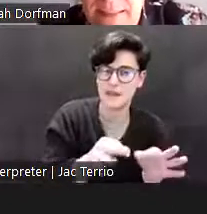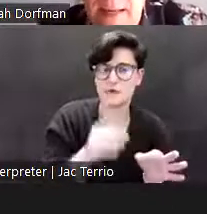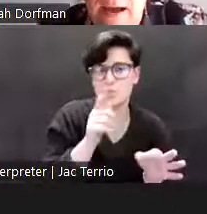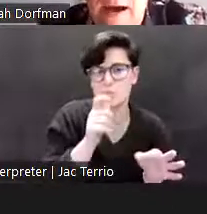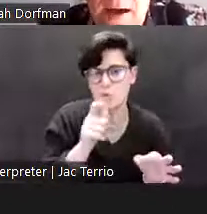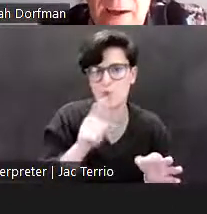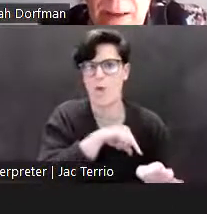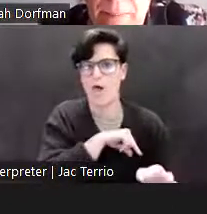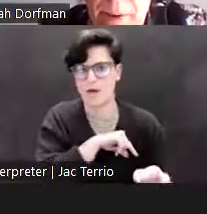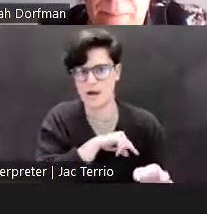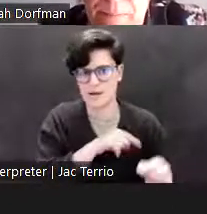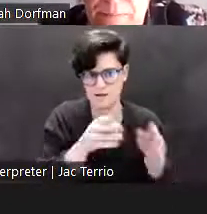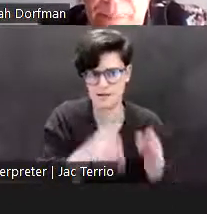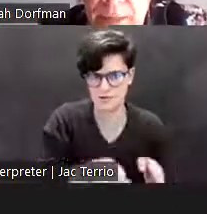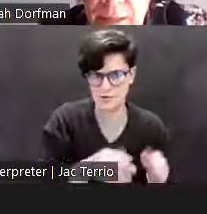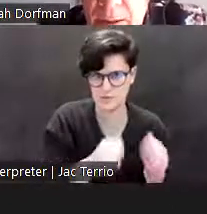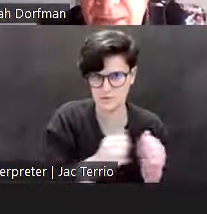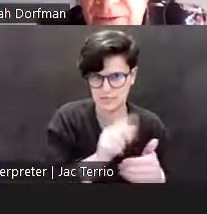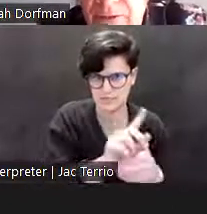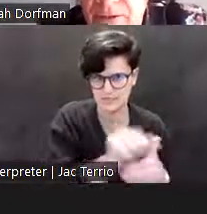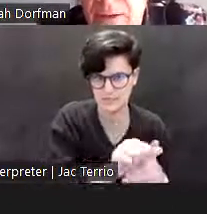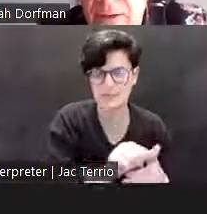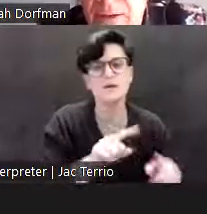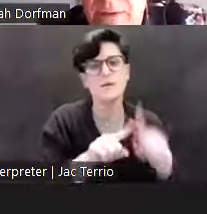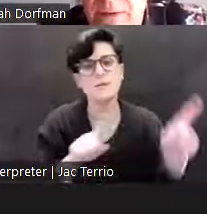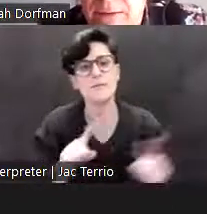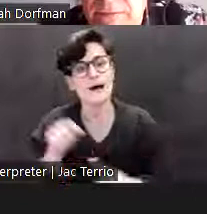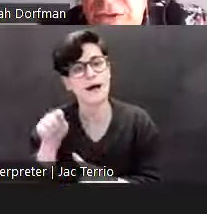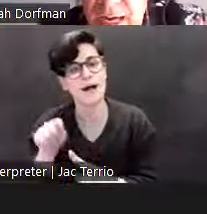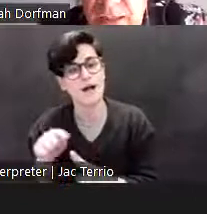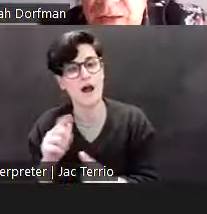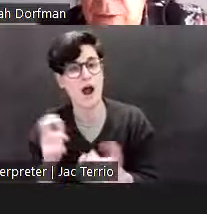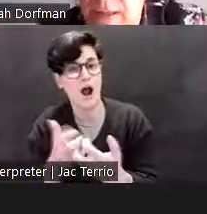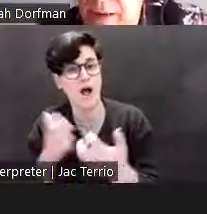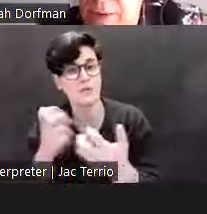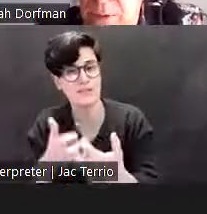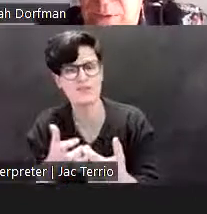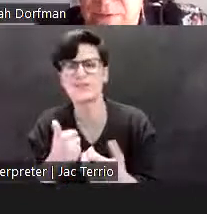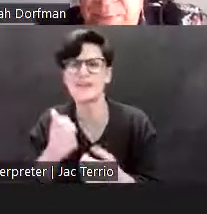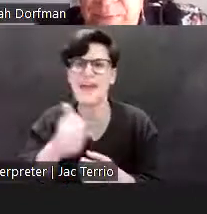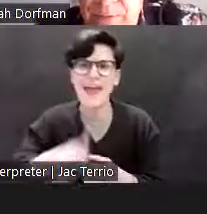15:17:54 But but an accommodation is any sort of change that would enable a qualified person